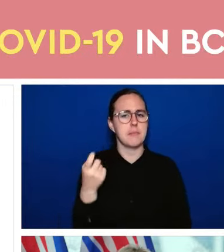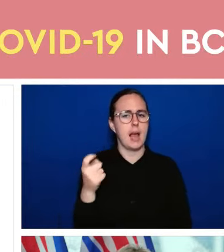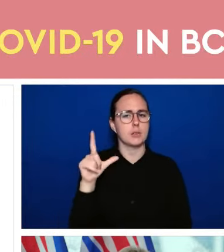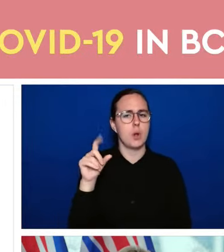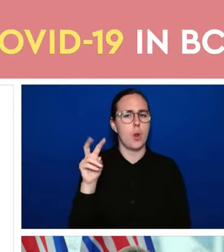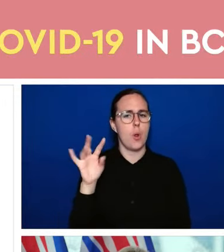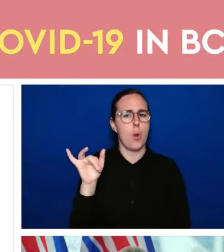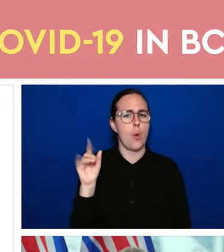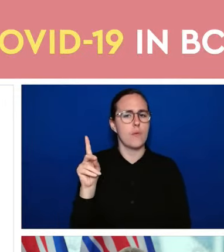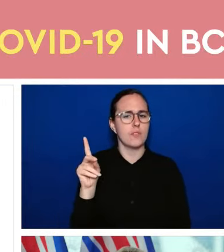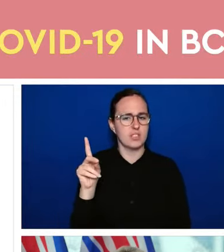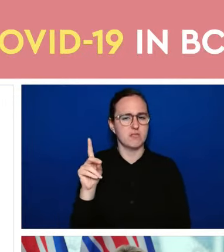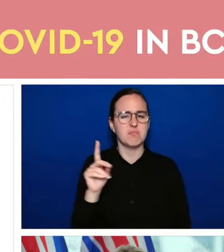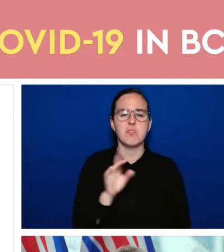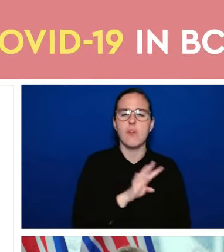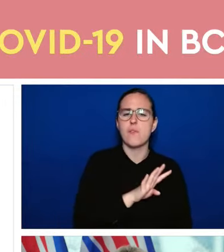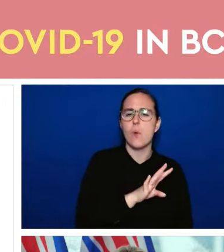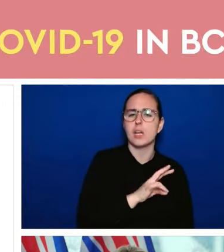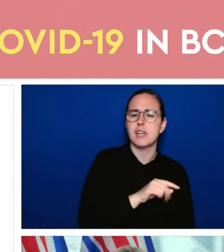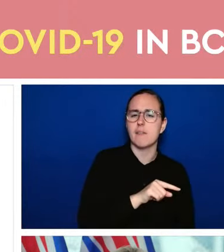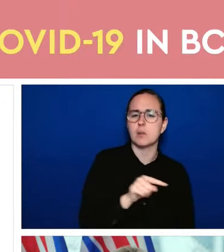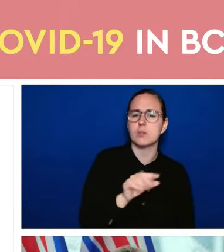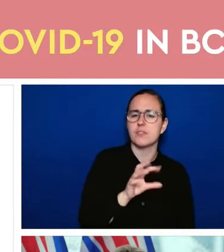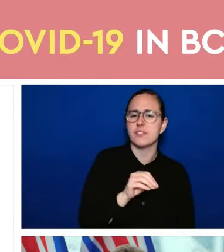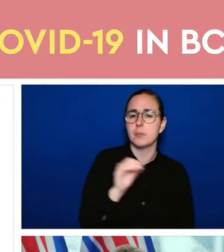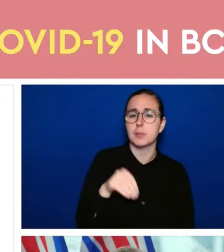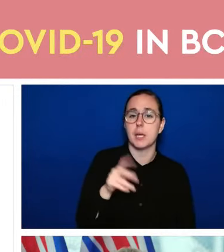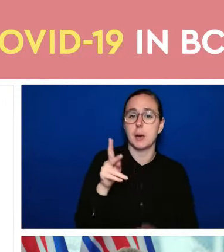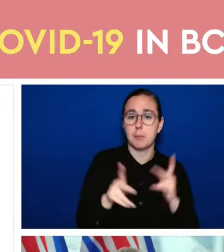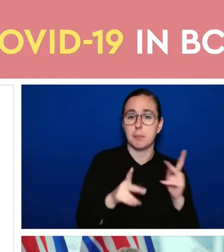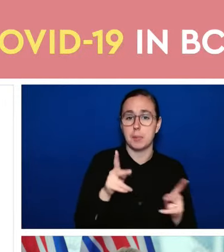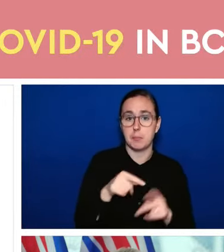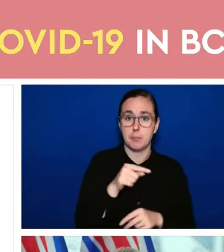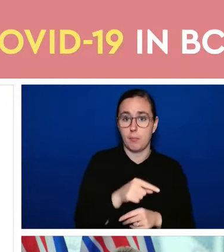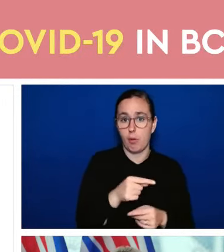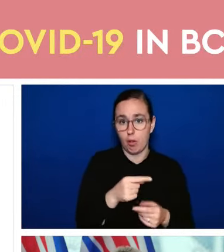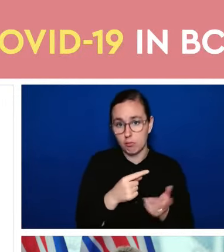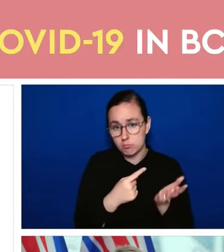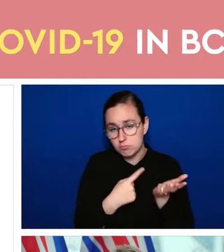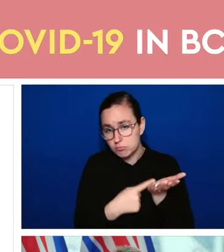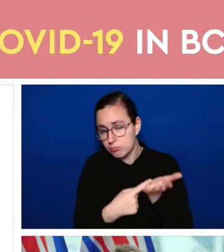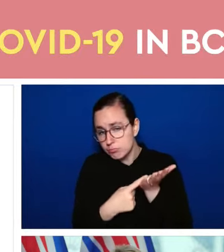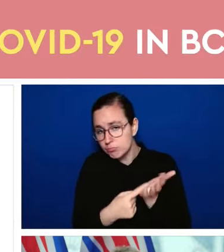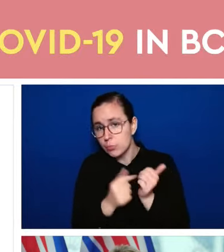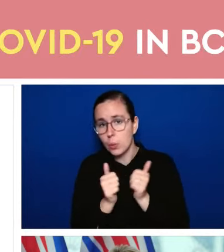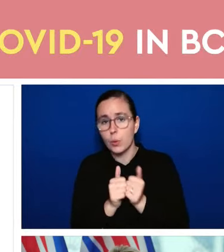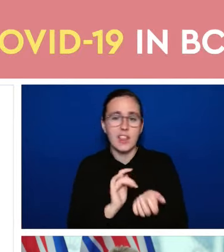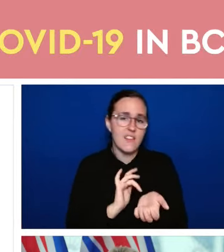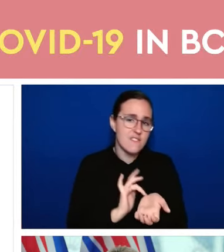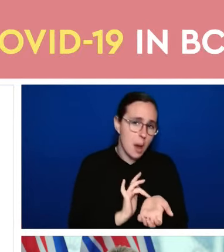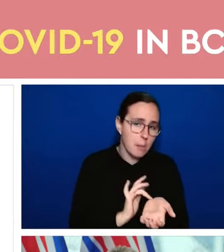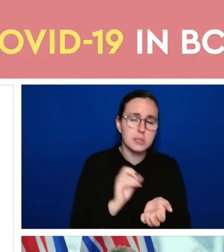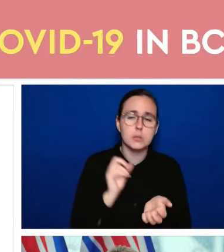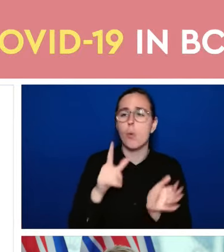who. XSL our pharmacist or physician assessments- actual